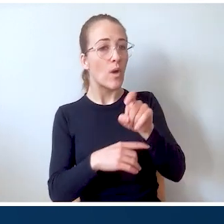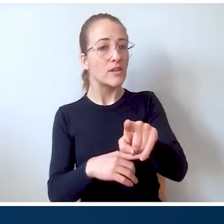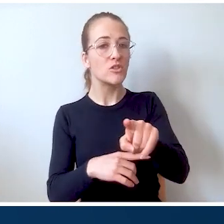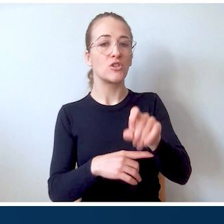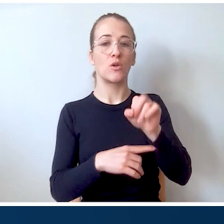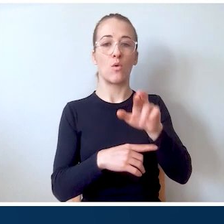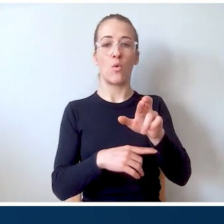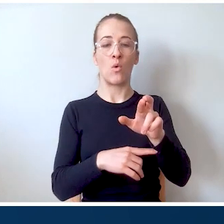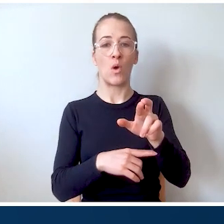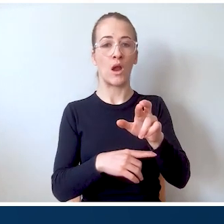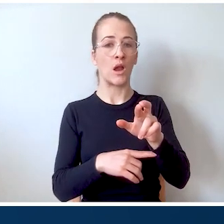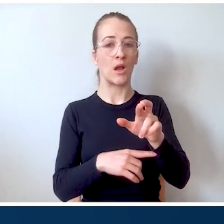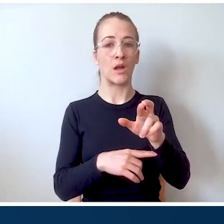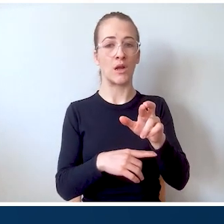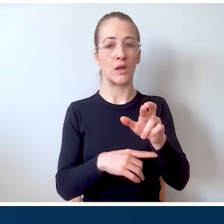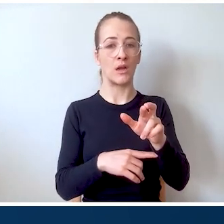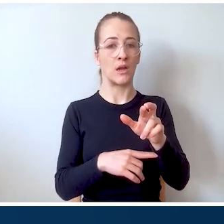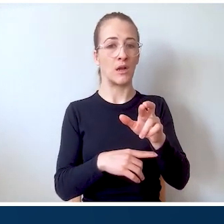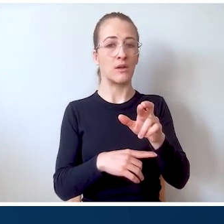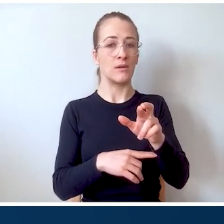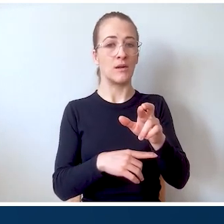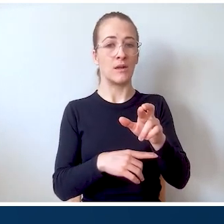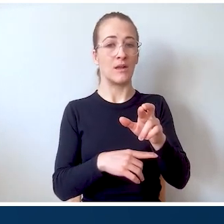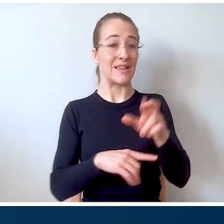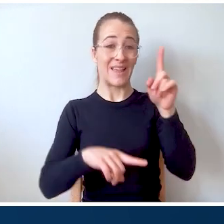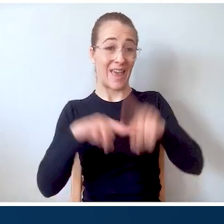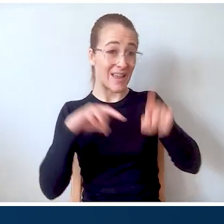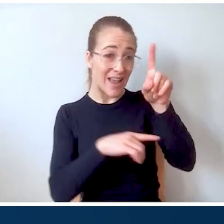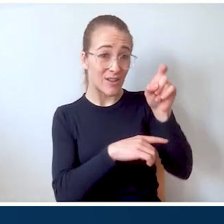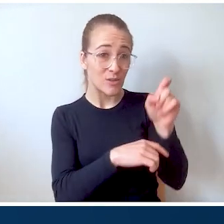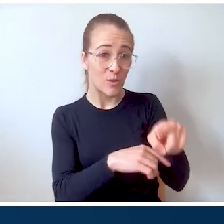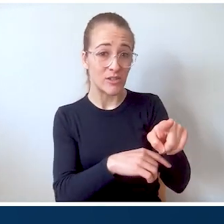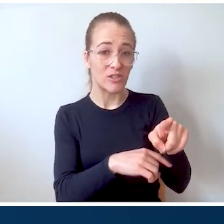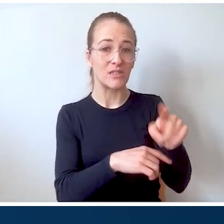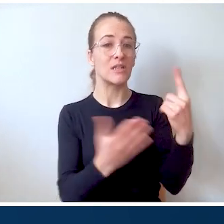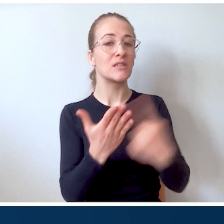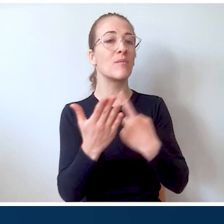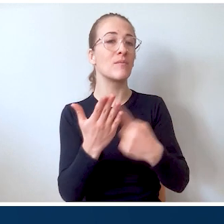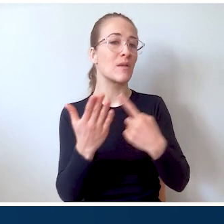or the inability to to really even ask questions. Something I hear a lot is, "Well,